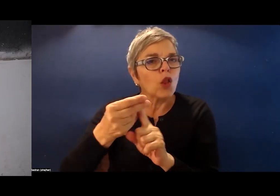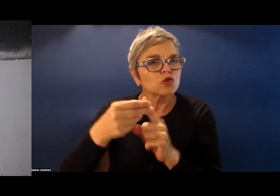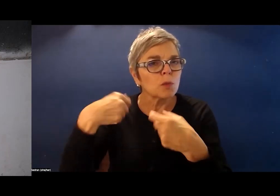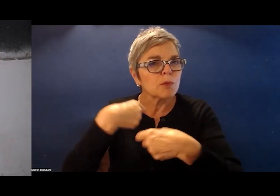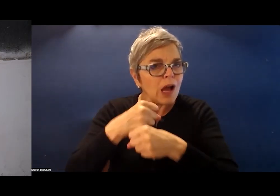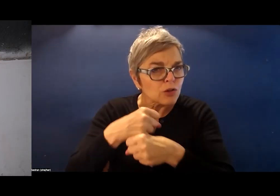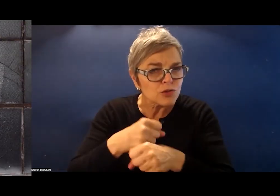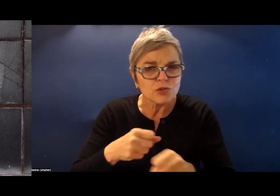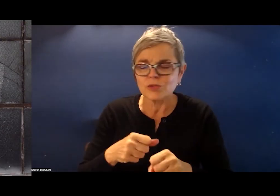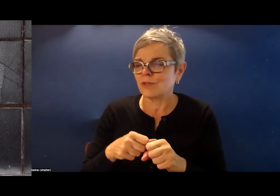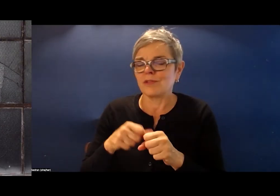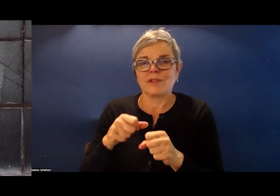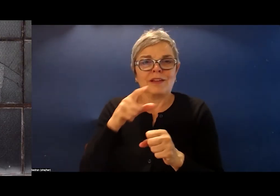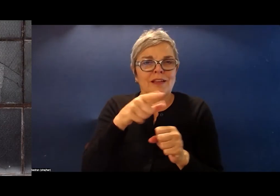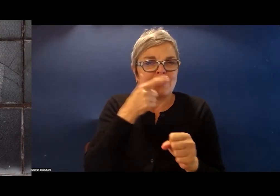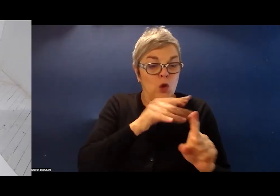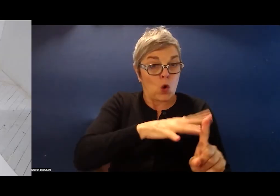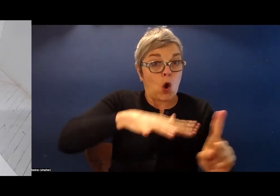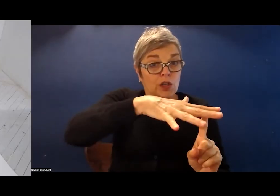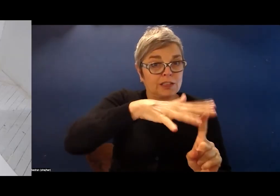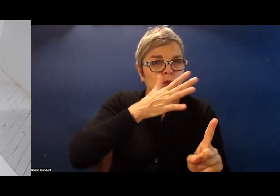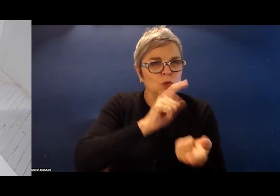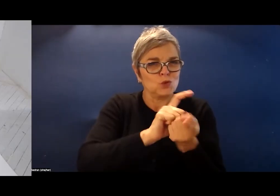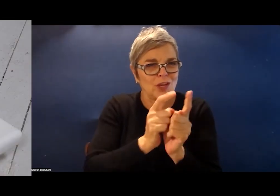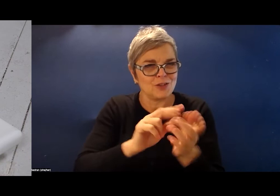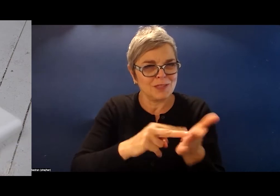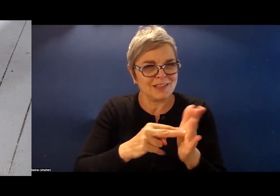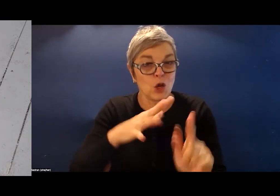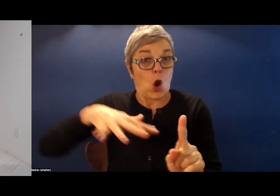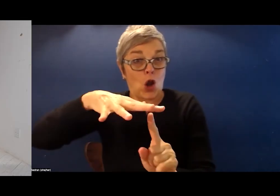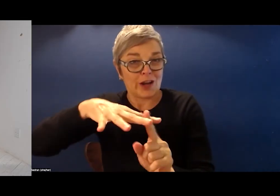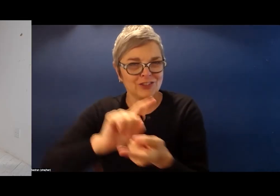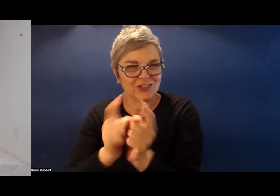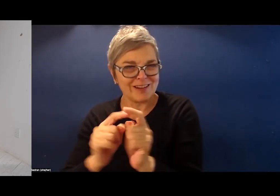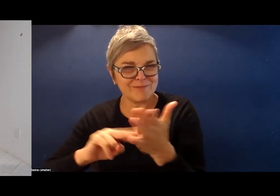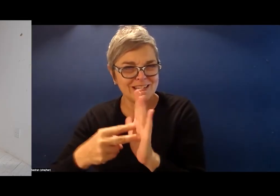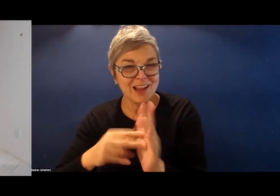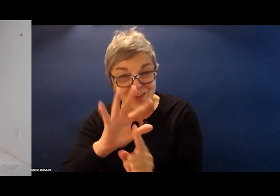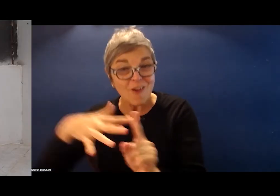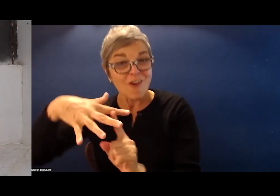That's why we can pull things out of collections and re-imagine and restage in different contexts through a radical juxtaposition